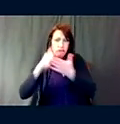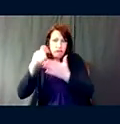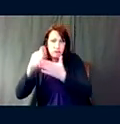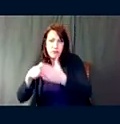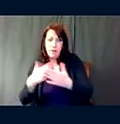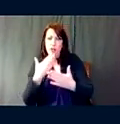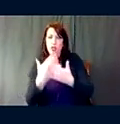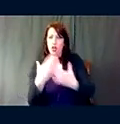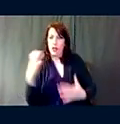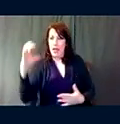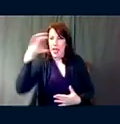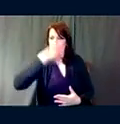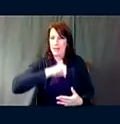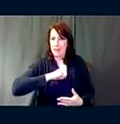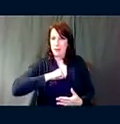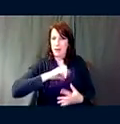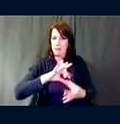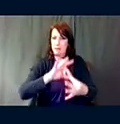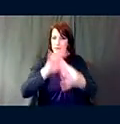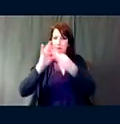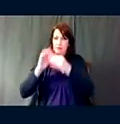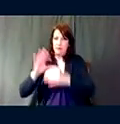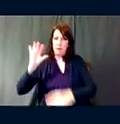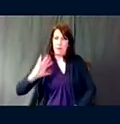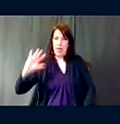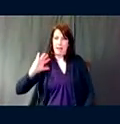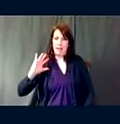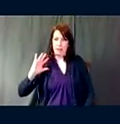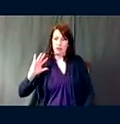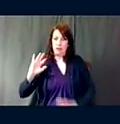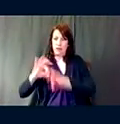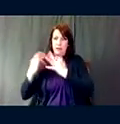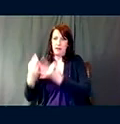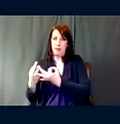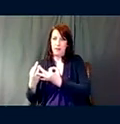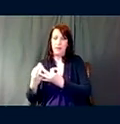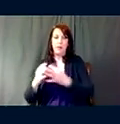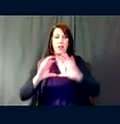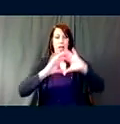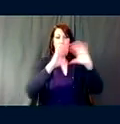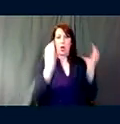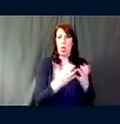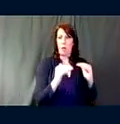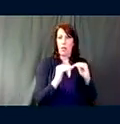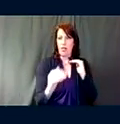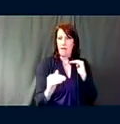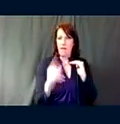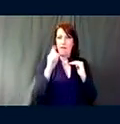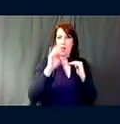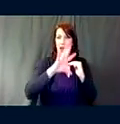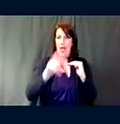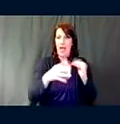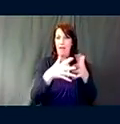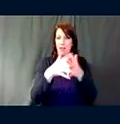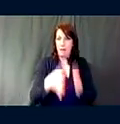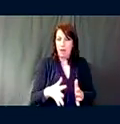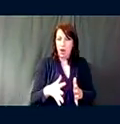MARKERS TO GET A REALLY GOOD ESTIMATE OF ANCESTRYAT THE